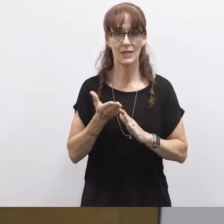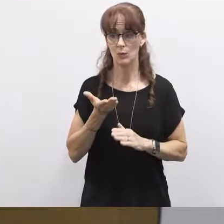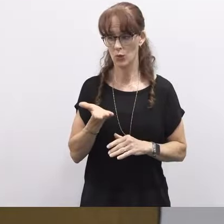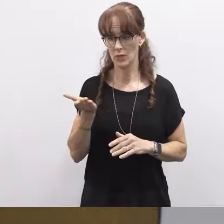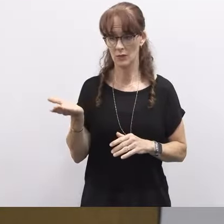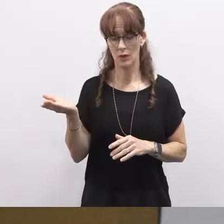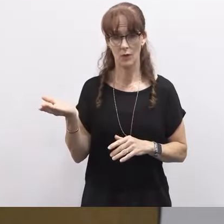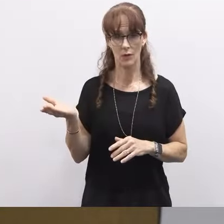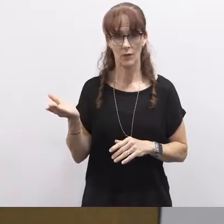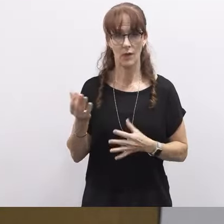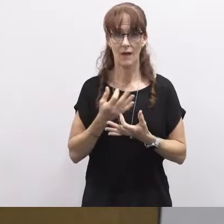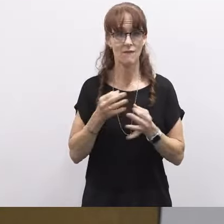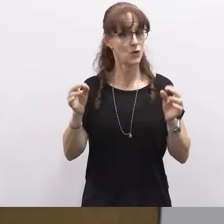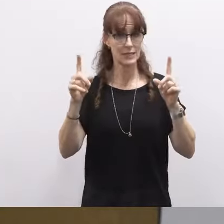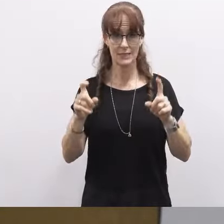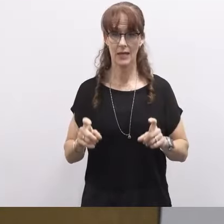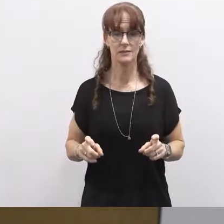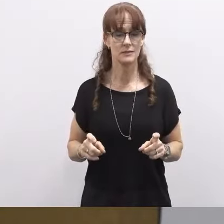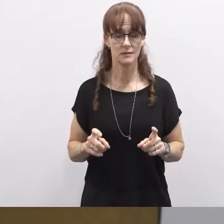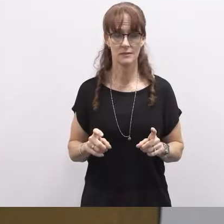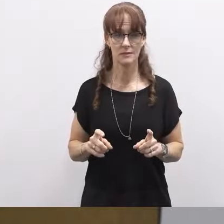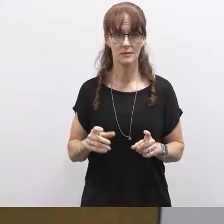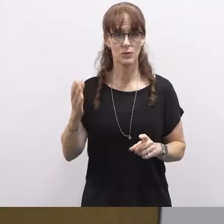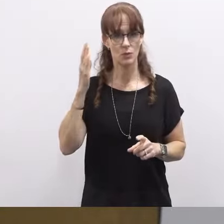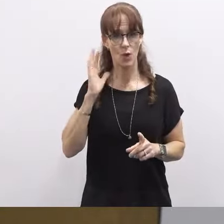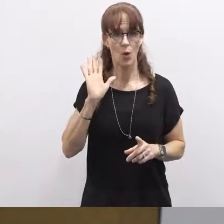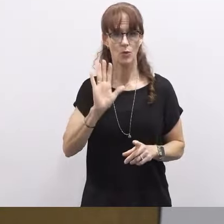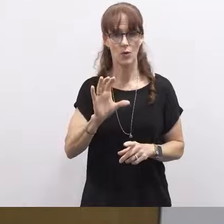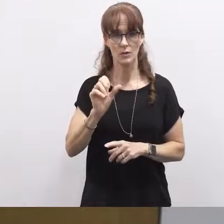to go get one of the free test so that your status is negative